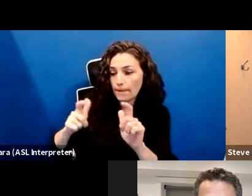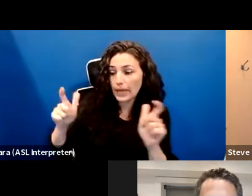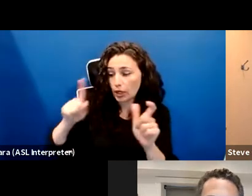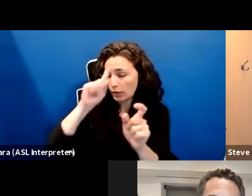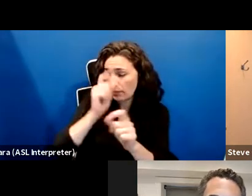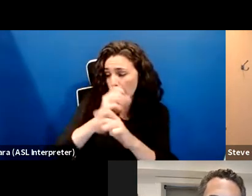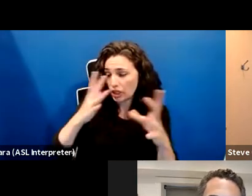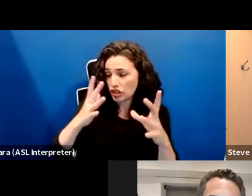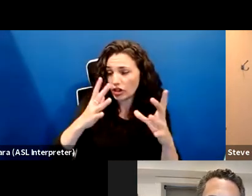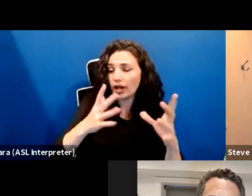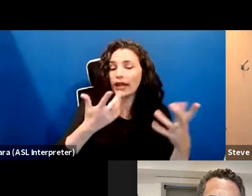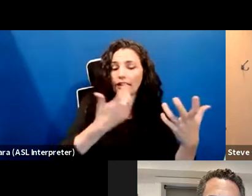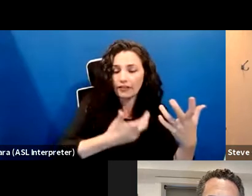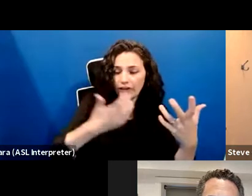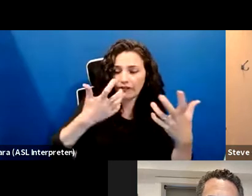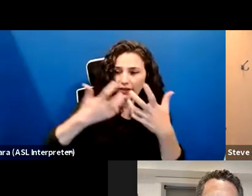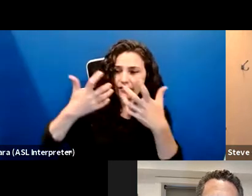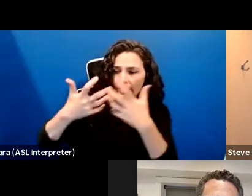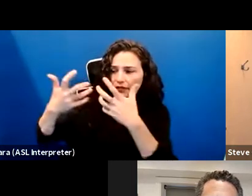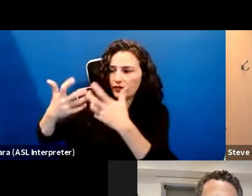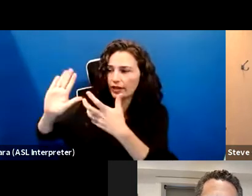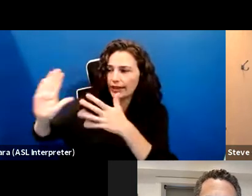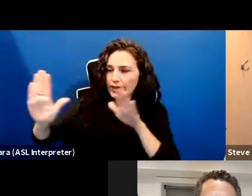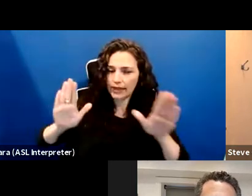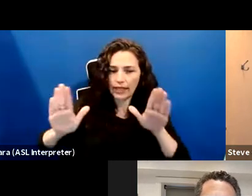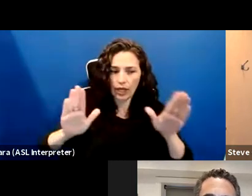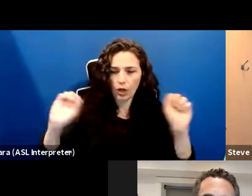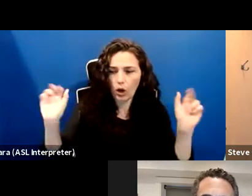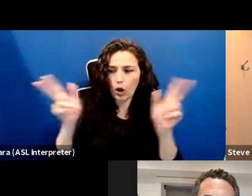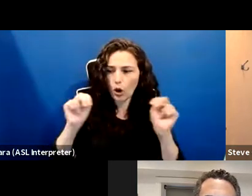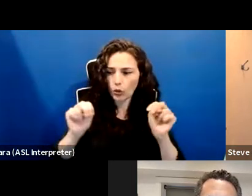in each person's storyline, with Amanda is a community